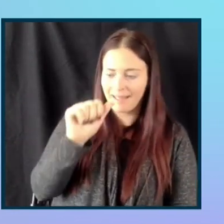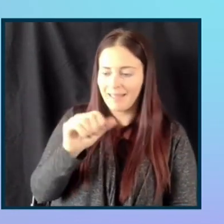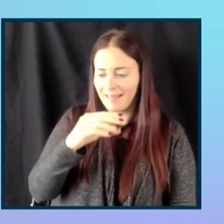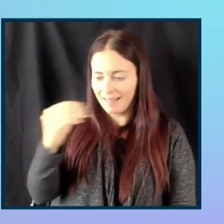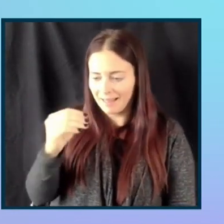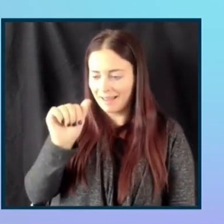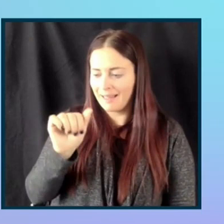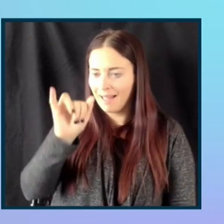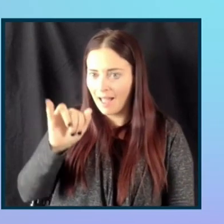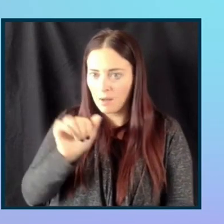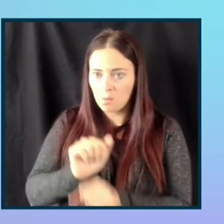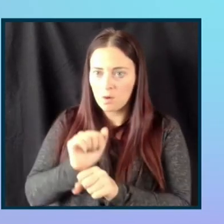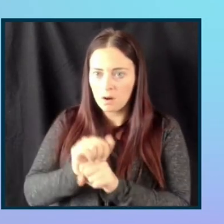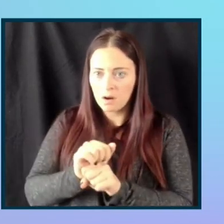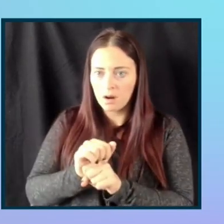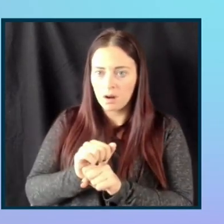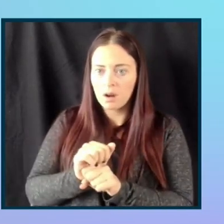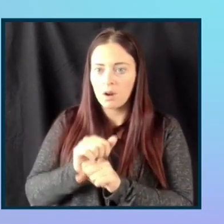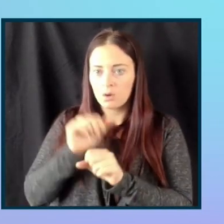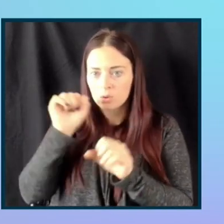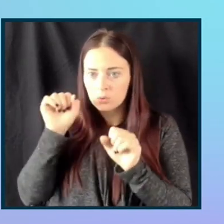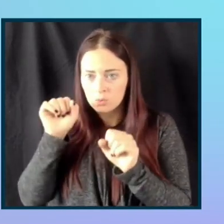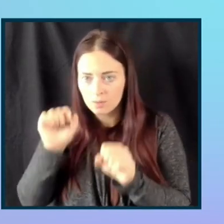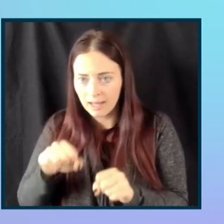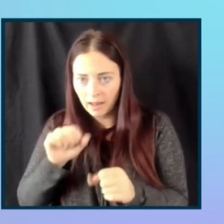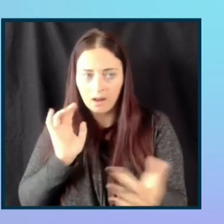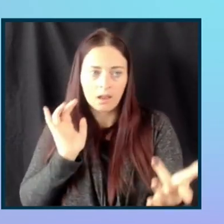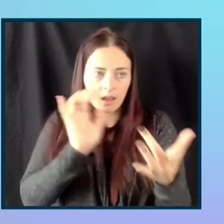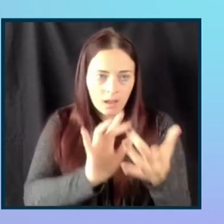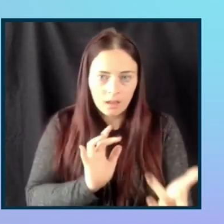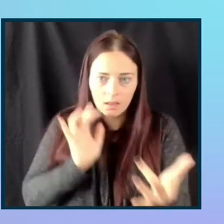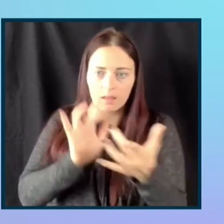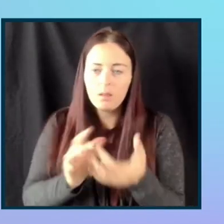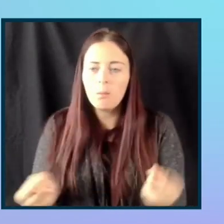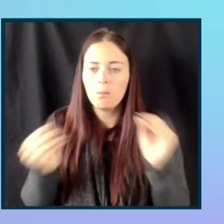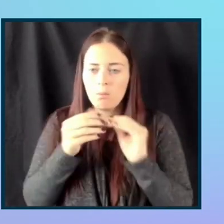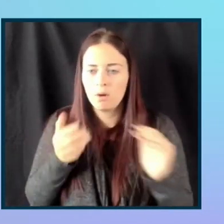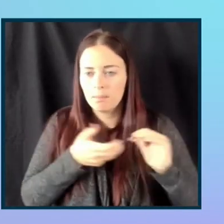Let's go slightly political for a second. There's kind of this colonial attitude that you go